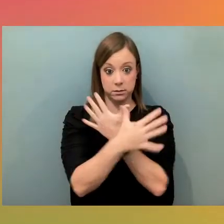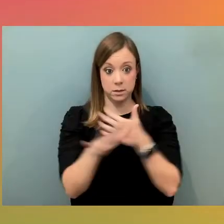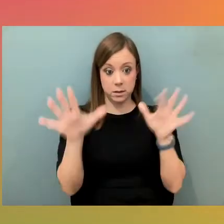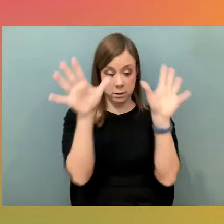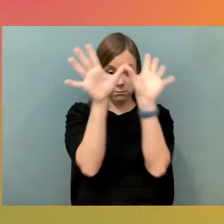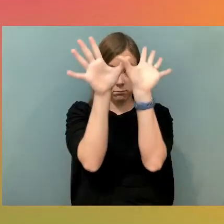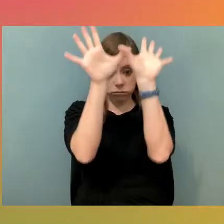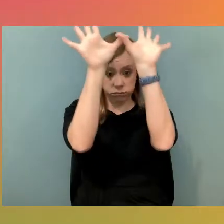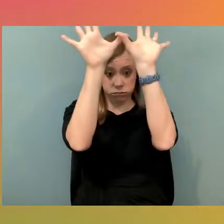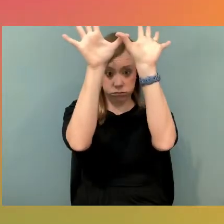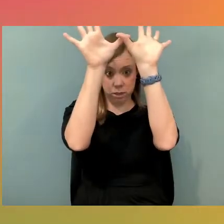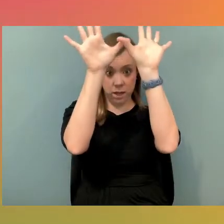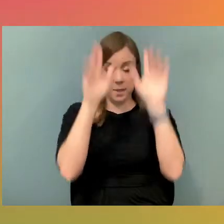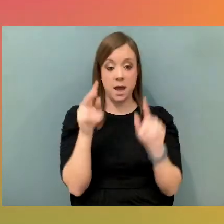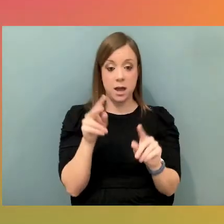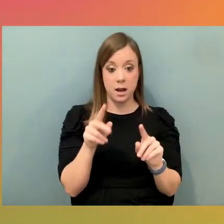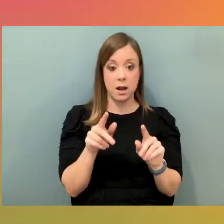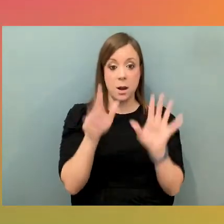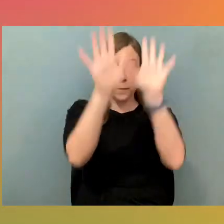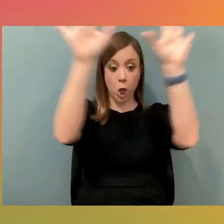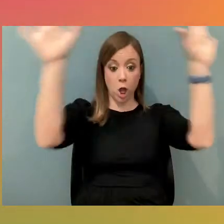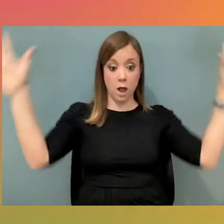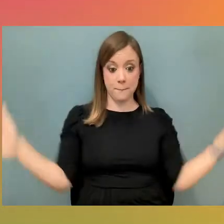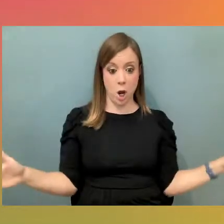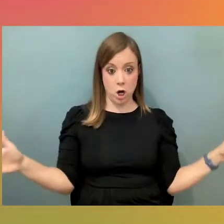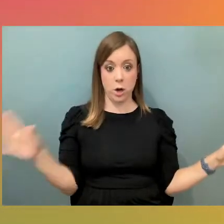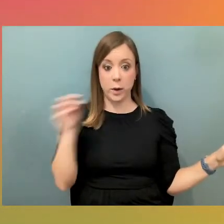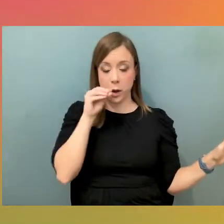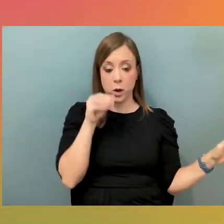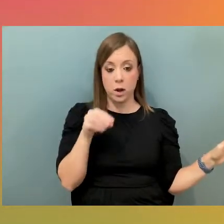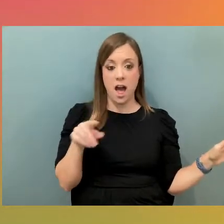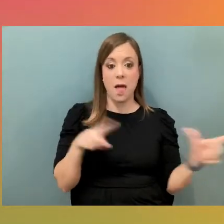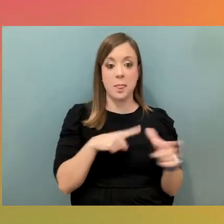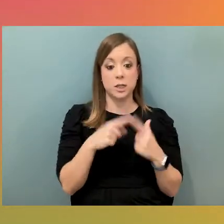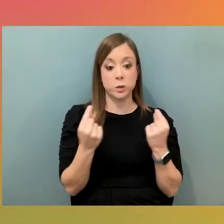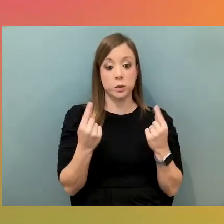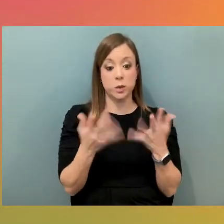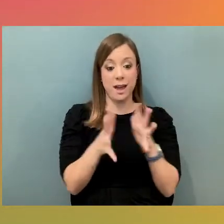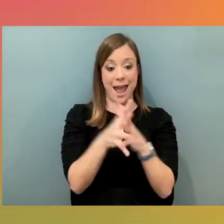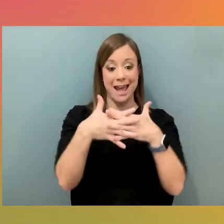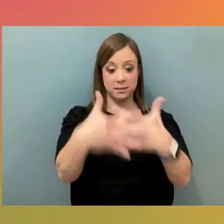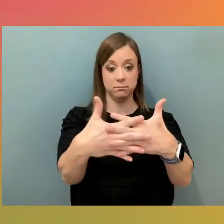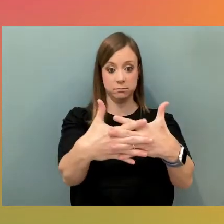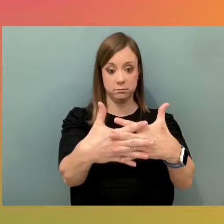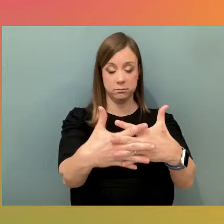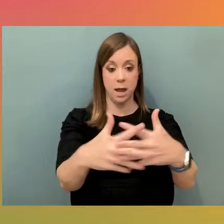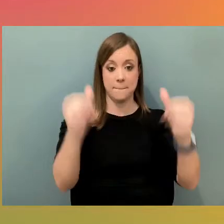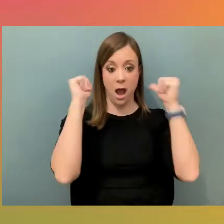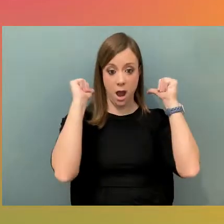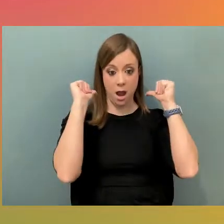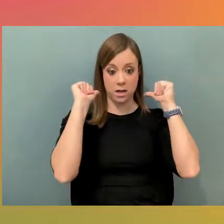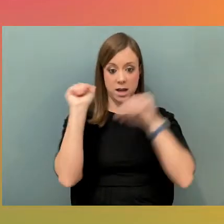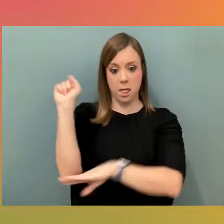MORE. HOOK YOUR THUMBS REACH THE ARMS UP. PULL YOUR THUMBS APART, LOOK